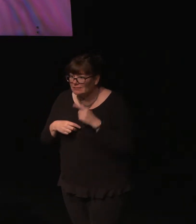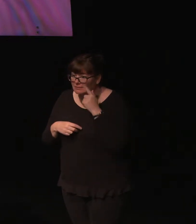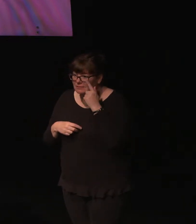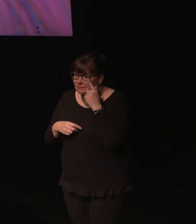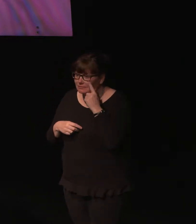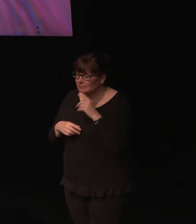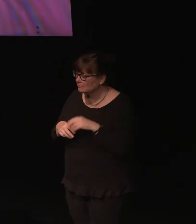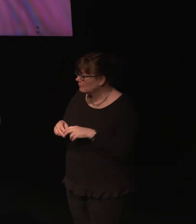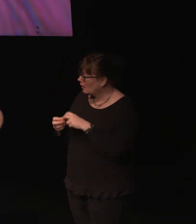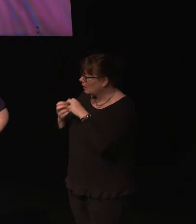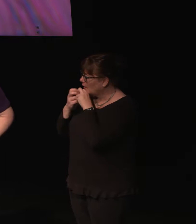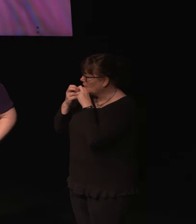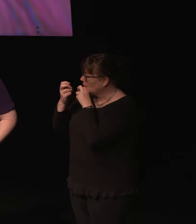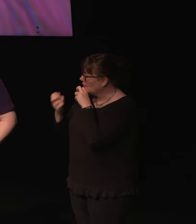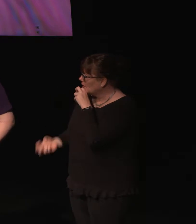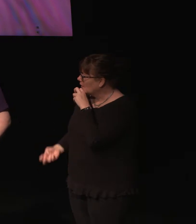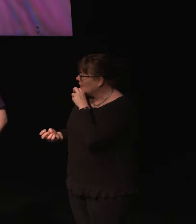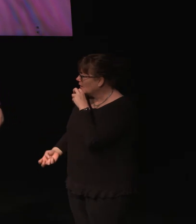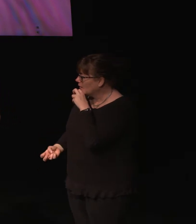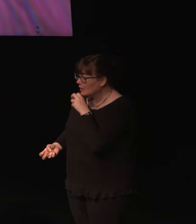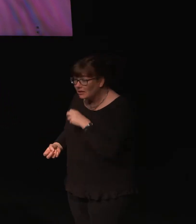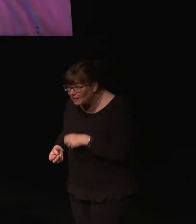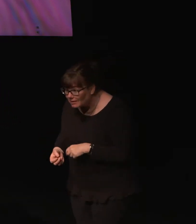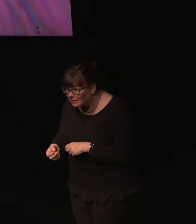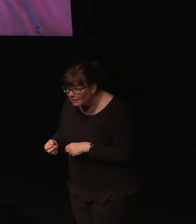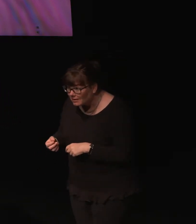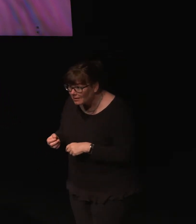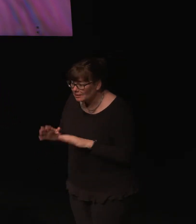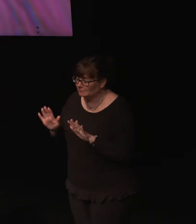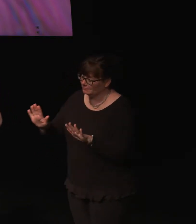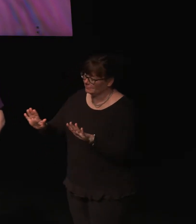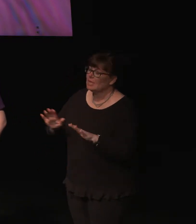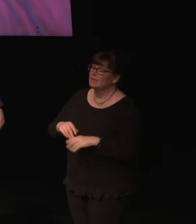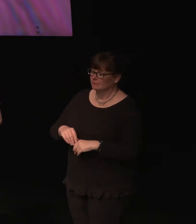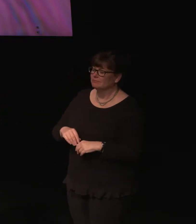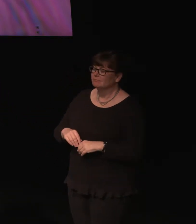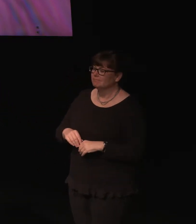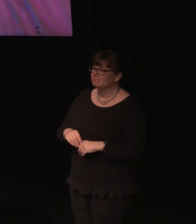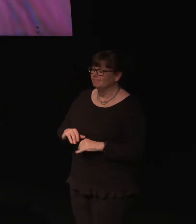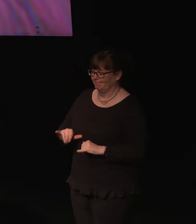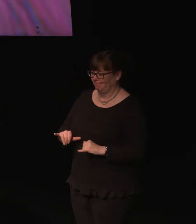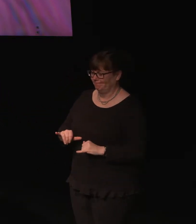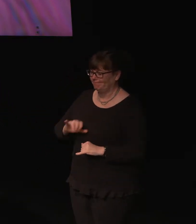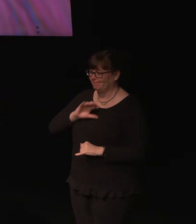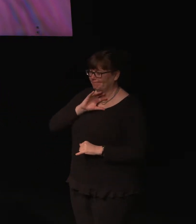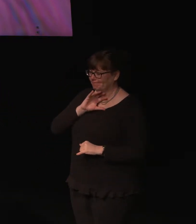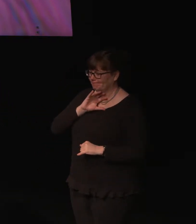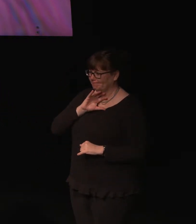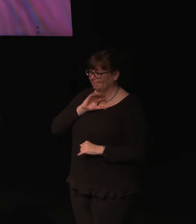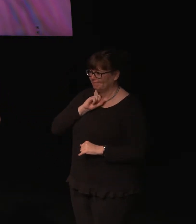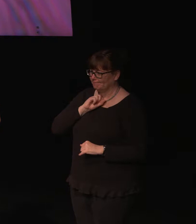LAUGHS "You are kidding. I... I'm... I'm sorry." "Okay, yeah, I'll fix that. I'll make sure you can play it."